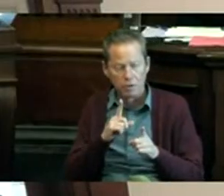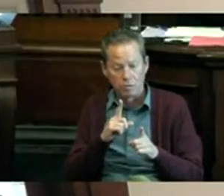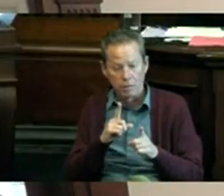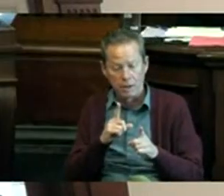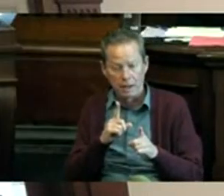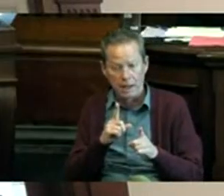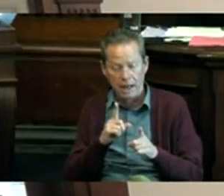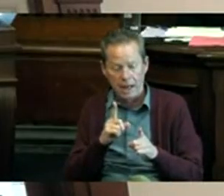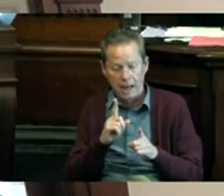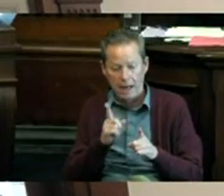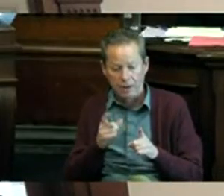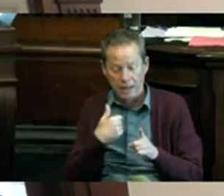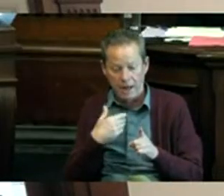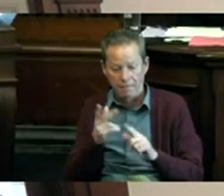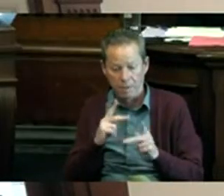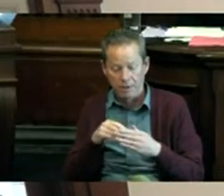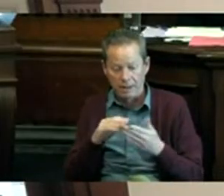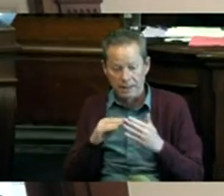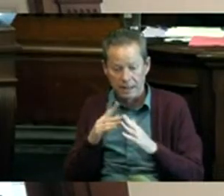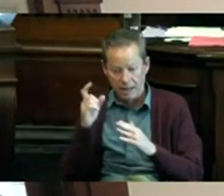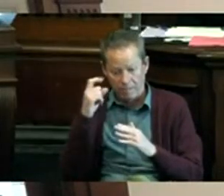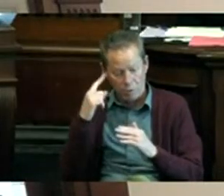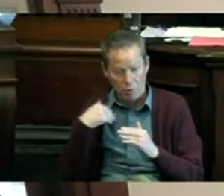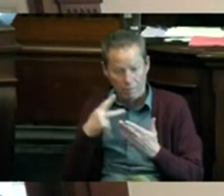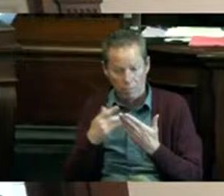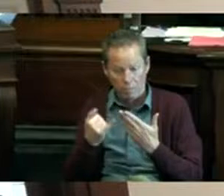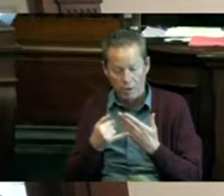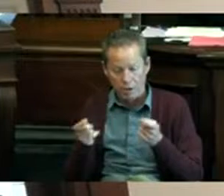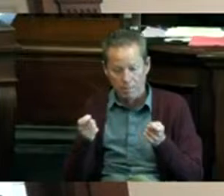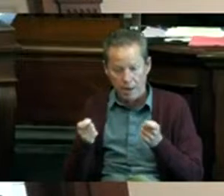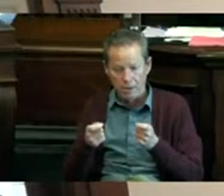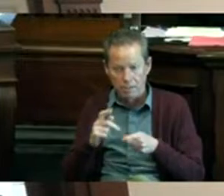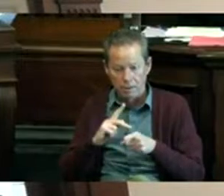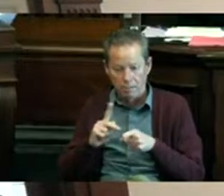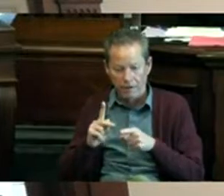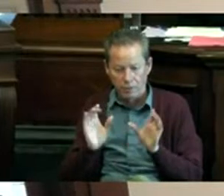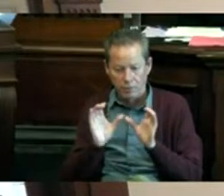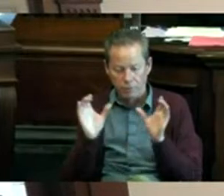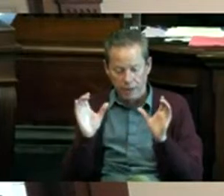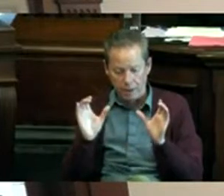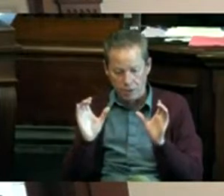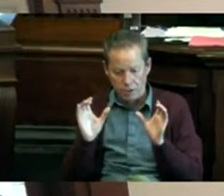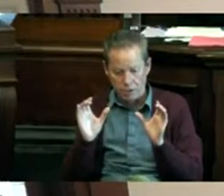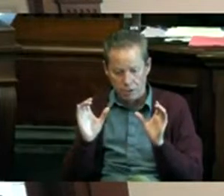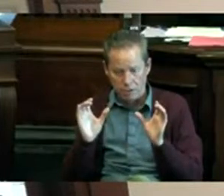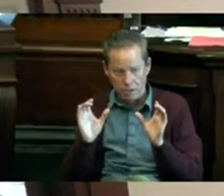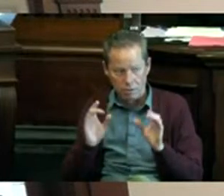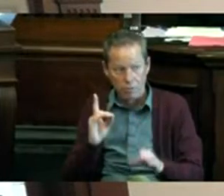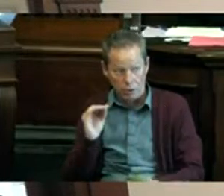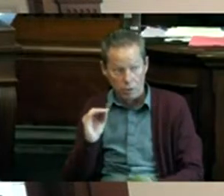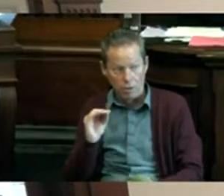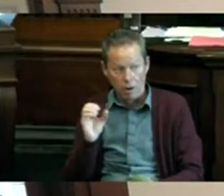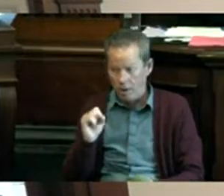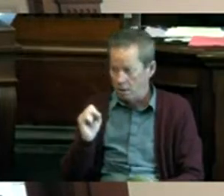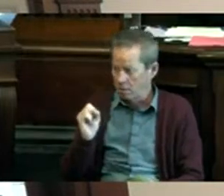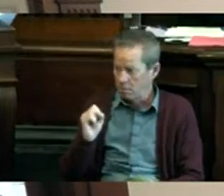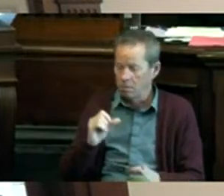a problem with purchasing the tool, but do we actually have do we have folks in city government